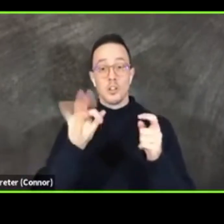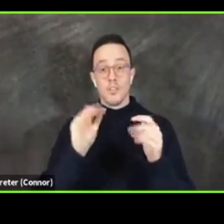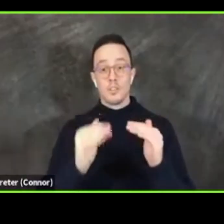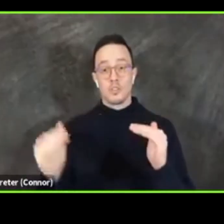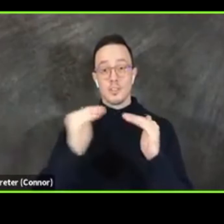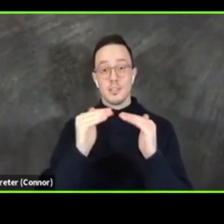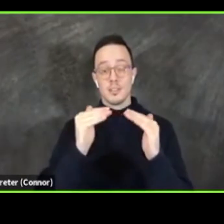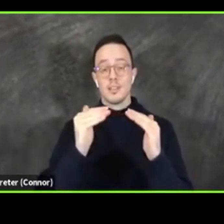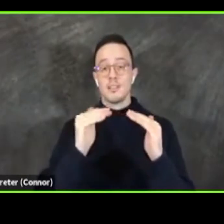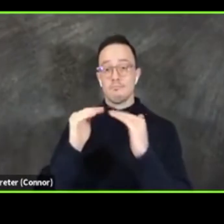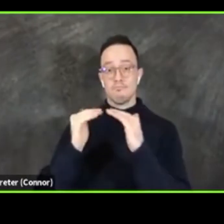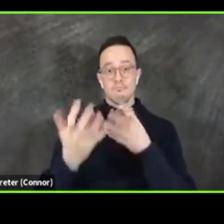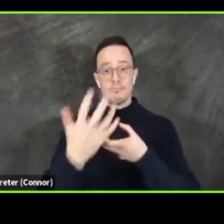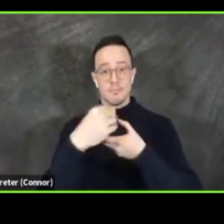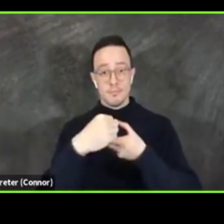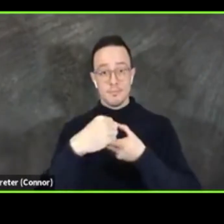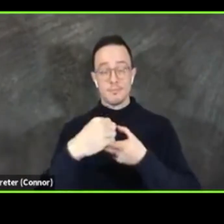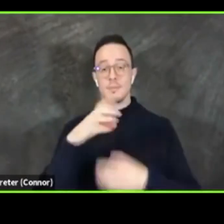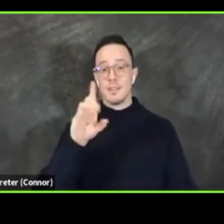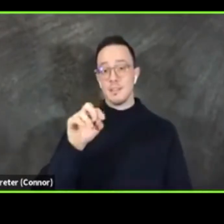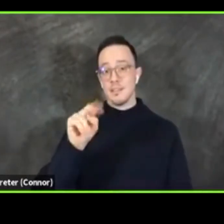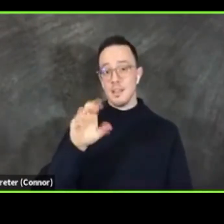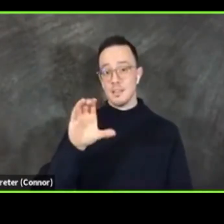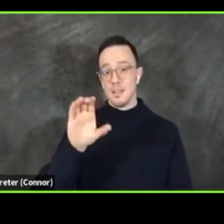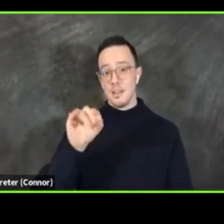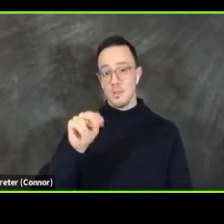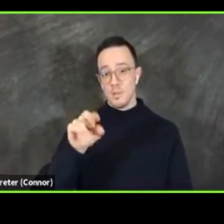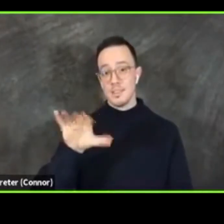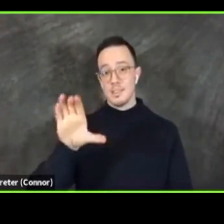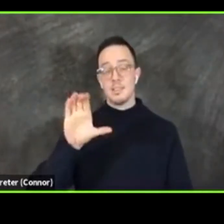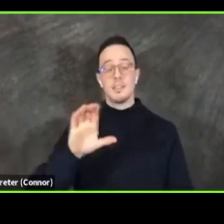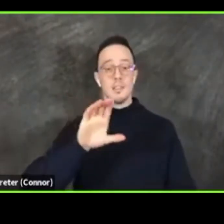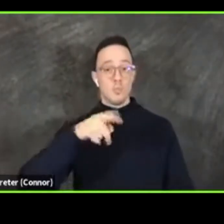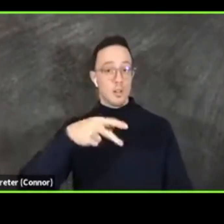SHE, HER, AND I IDENTIFY AS A NON DISABLED BLACK WEST INDIAN WOMAN. I OPERATE BETWEEN THE SPHERES OF